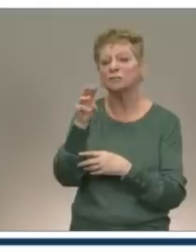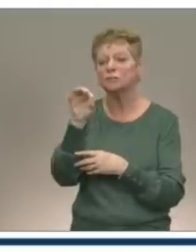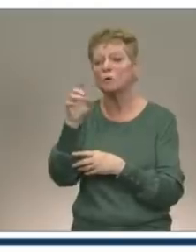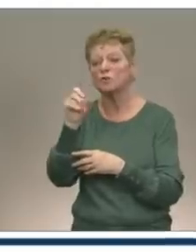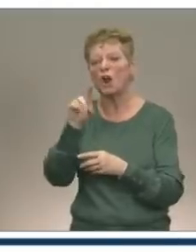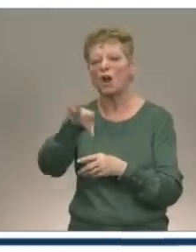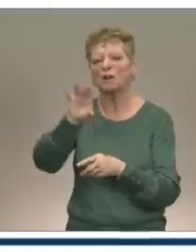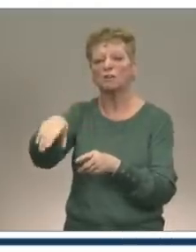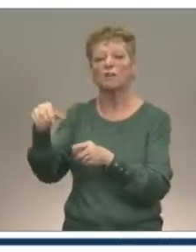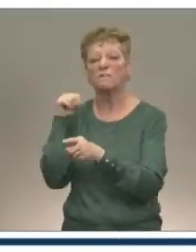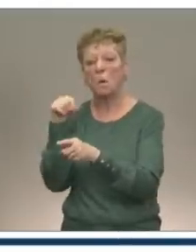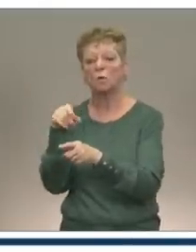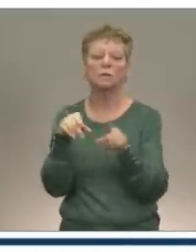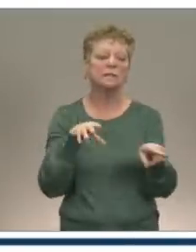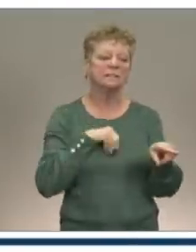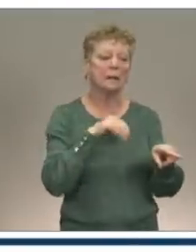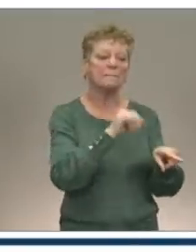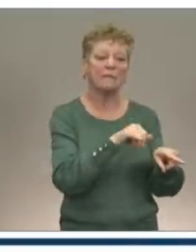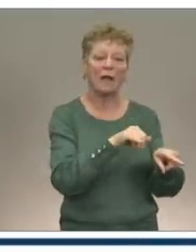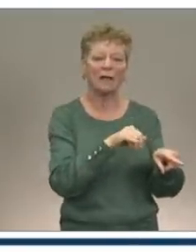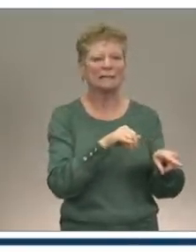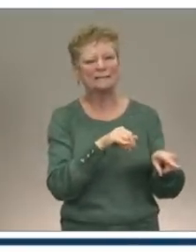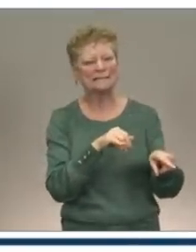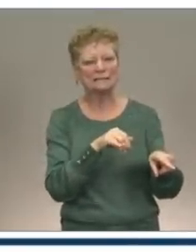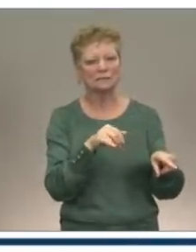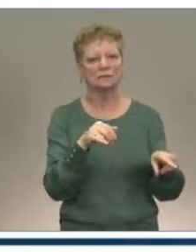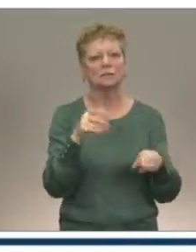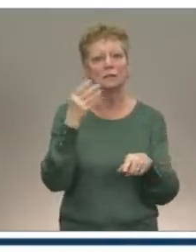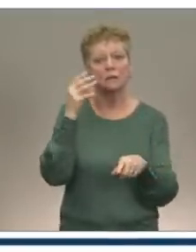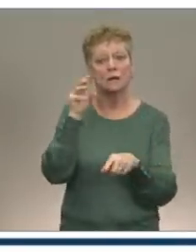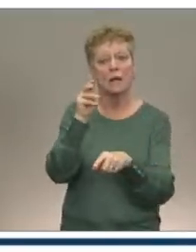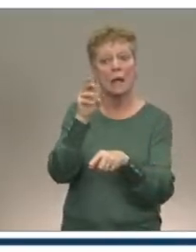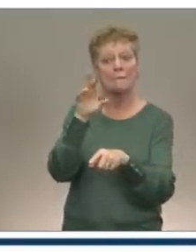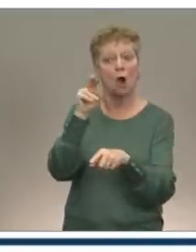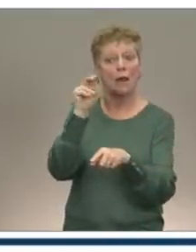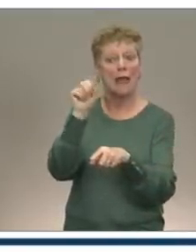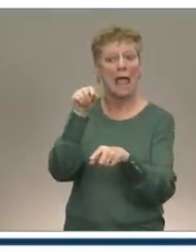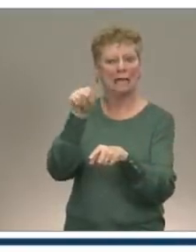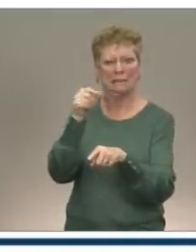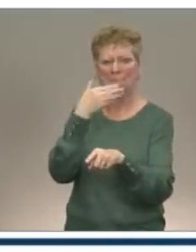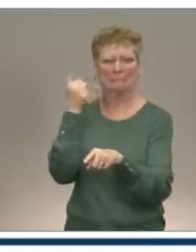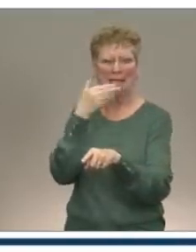we know now that an mrna vaccine is a preferred choice so i would strongly encourage people who